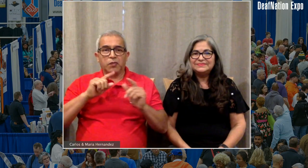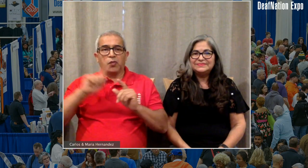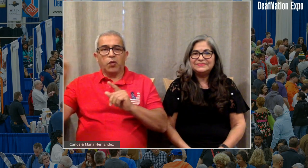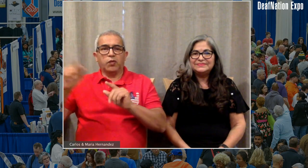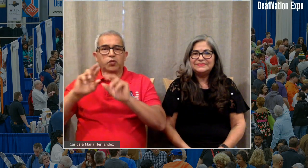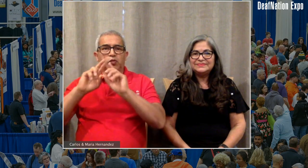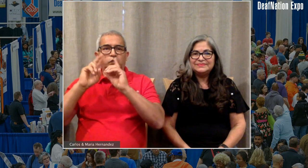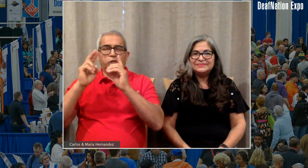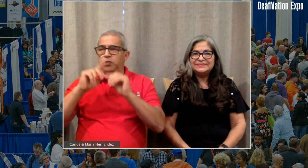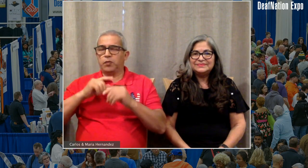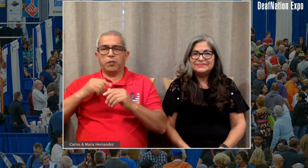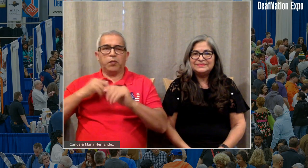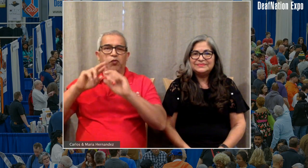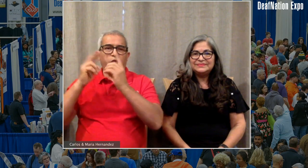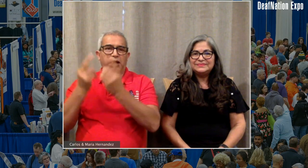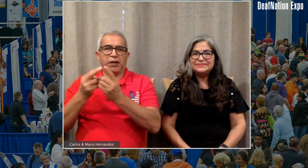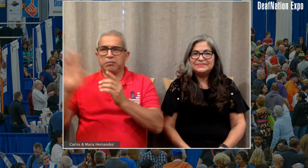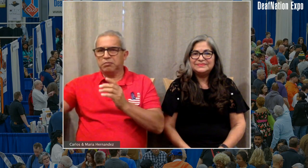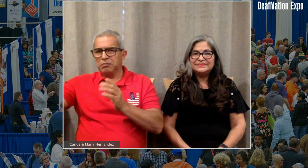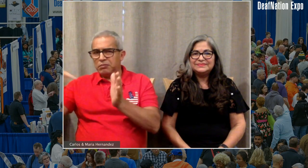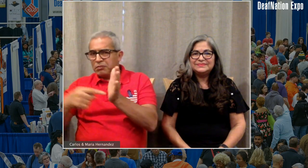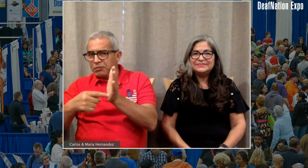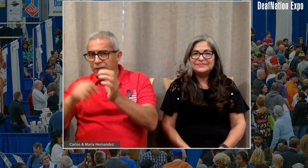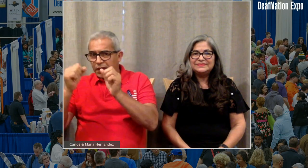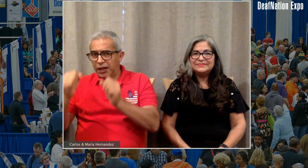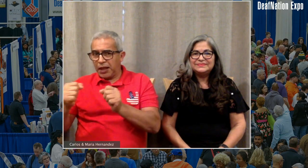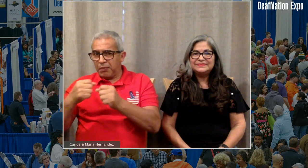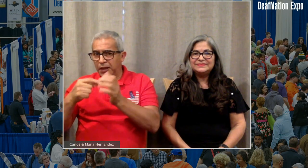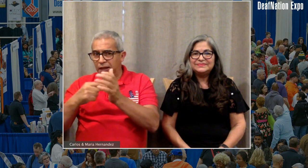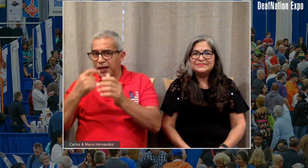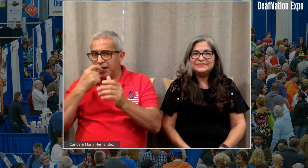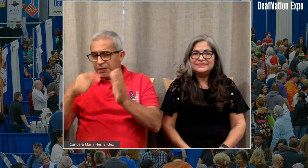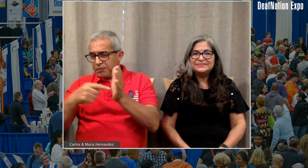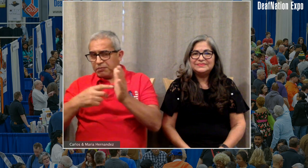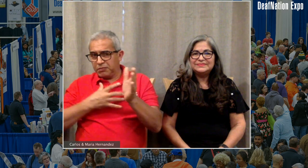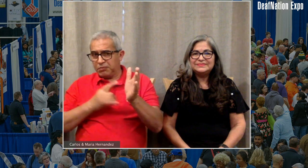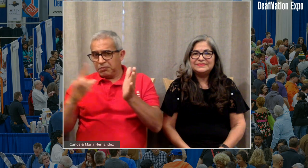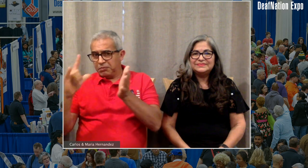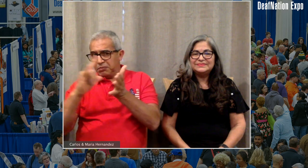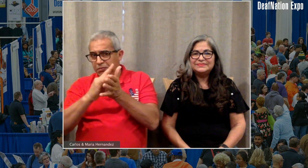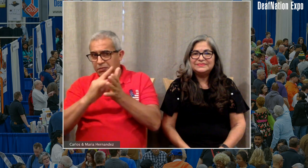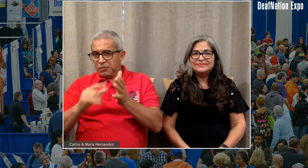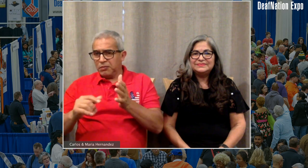I went to our relative and asked if they can make this in stained glass, a ILY in it.